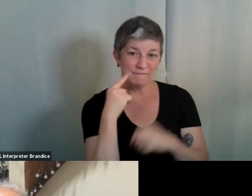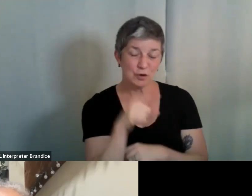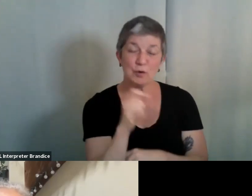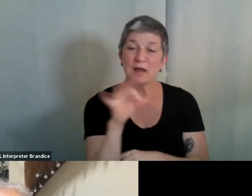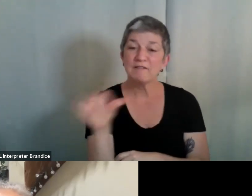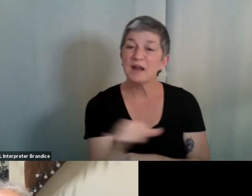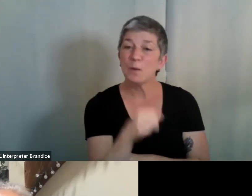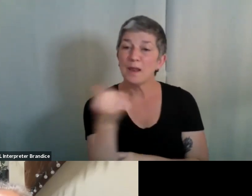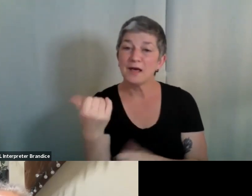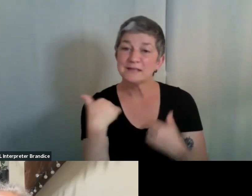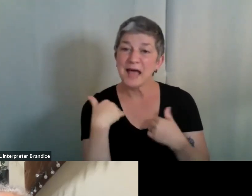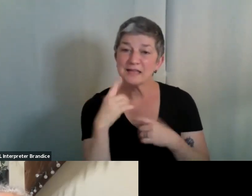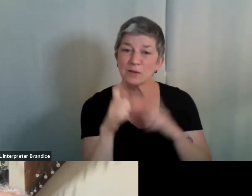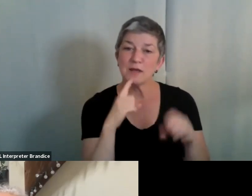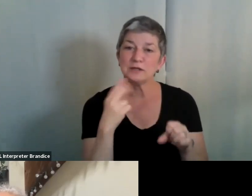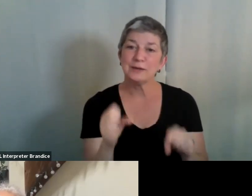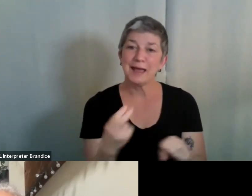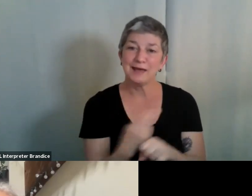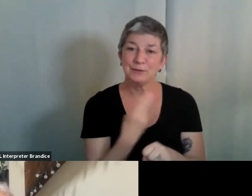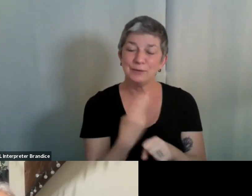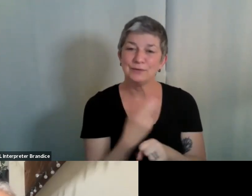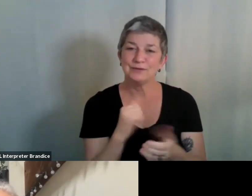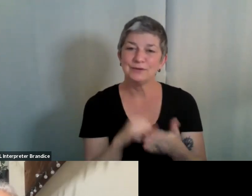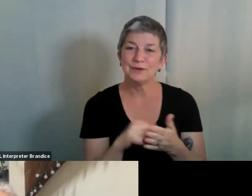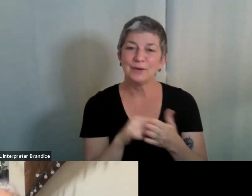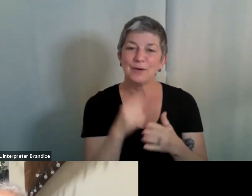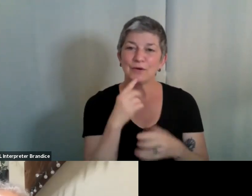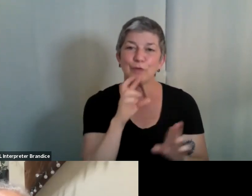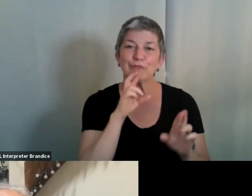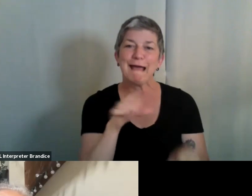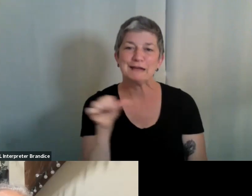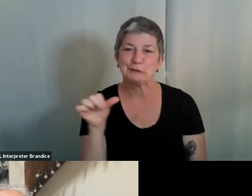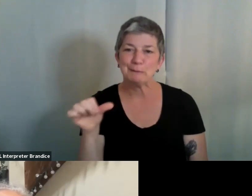has a question. You can use your little reaction buttons and